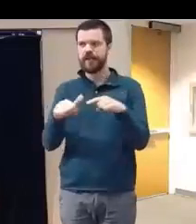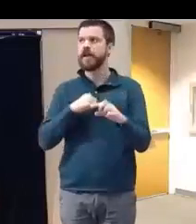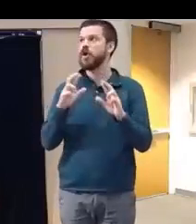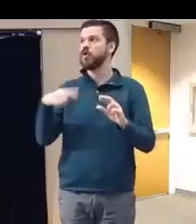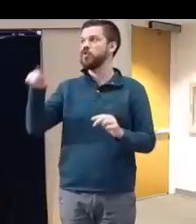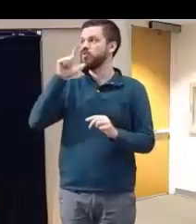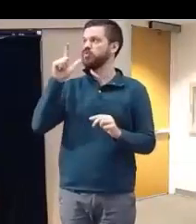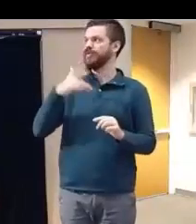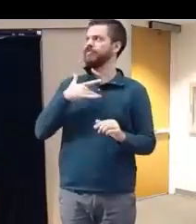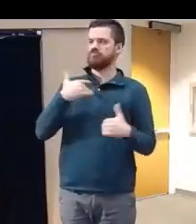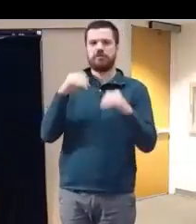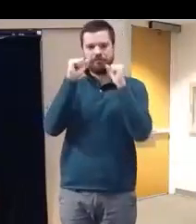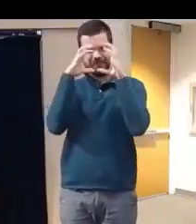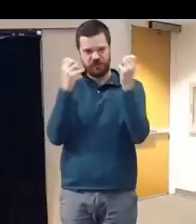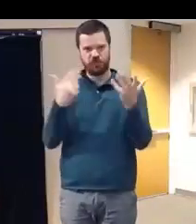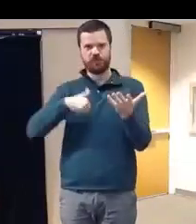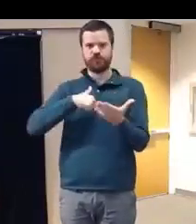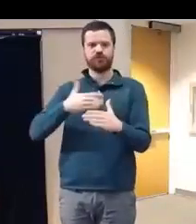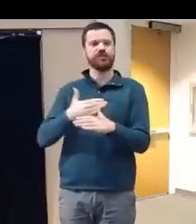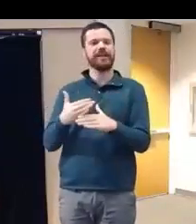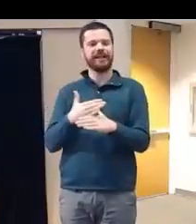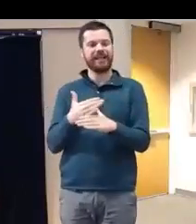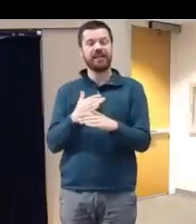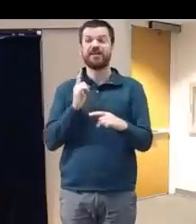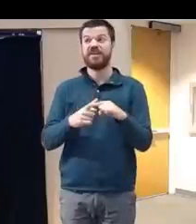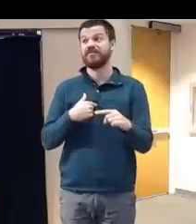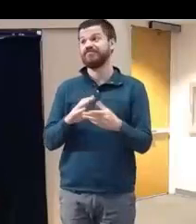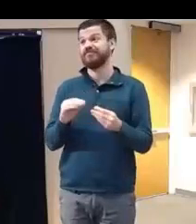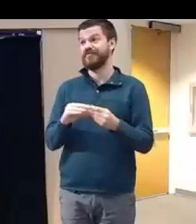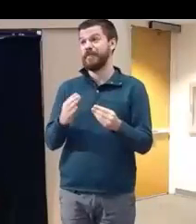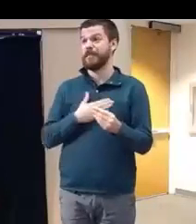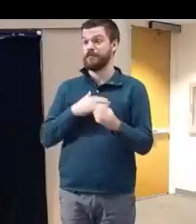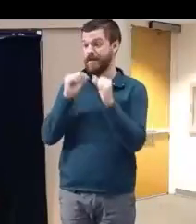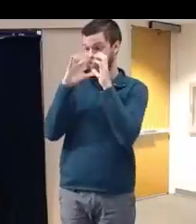be amazed at what my colleagues share but I can also say my amazement stems from knowing